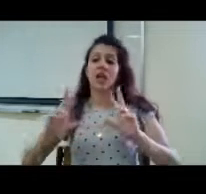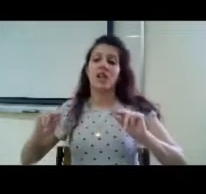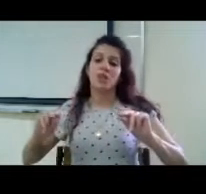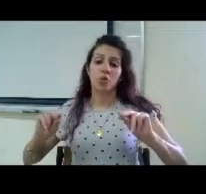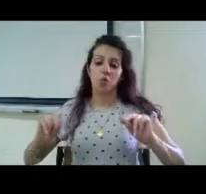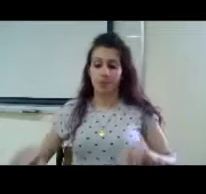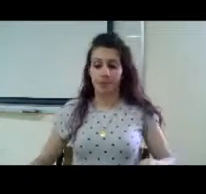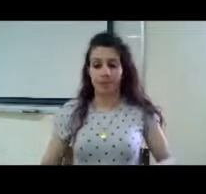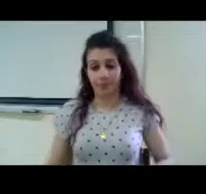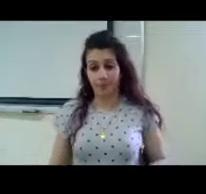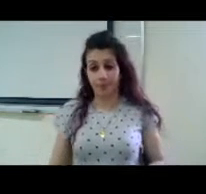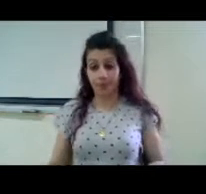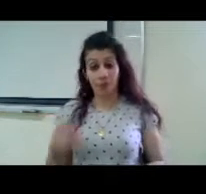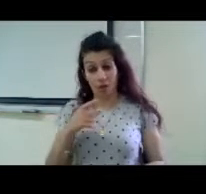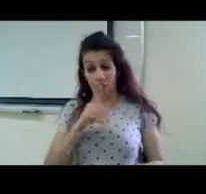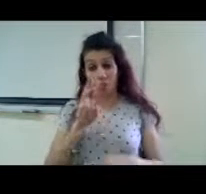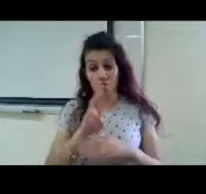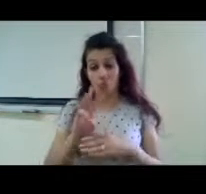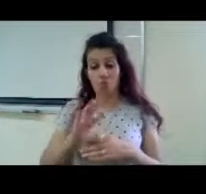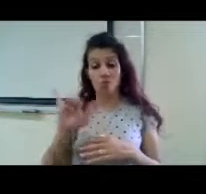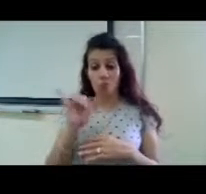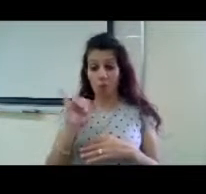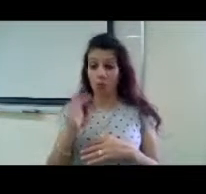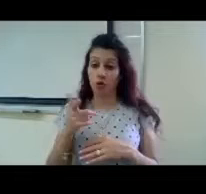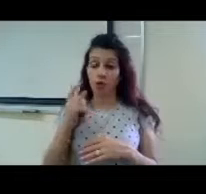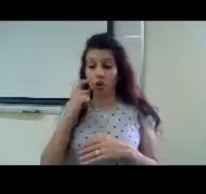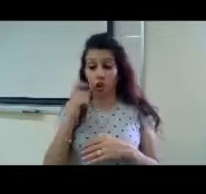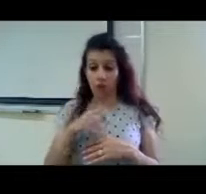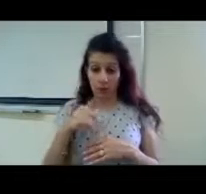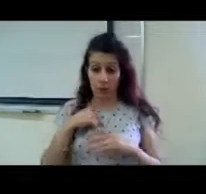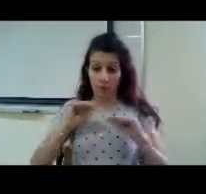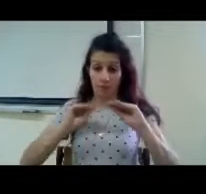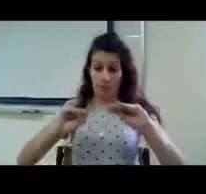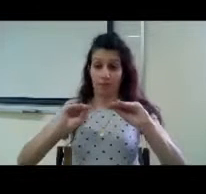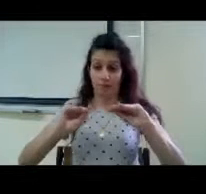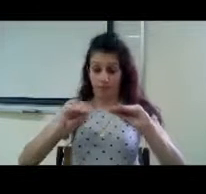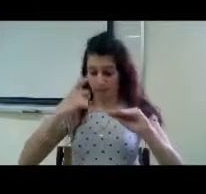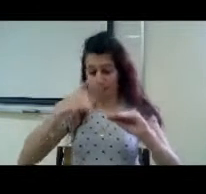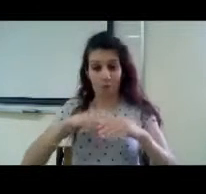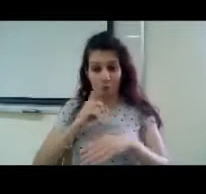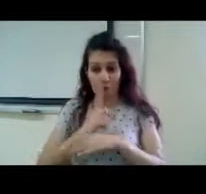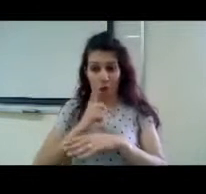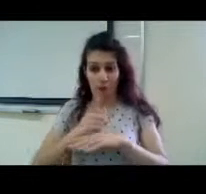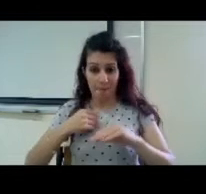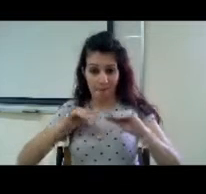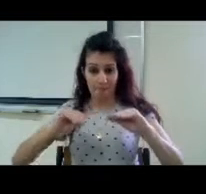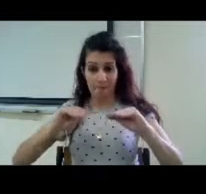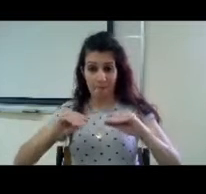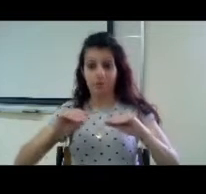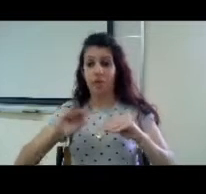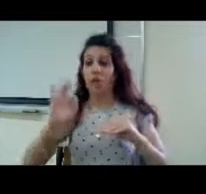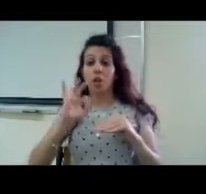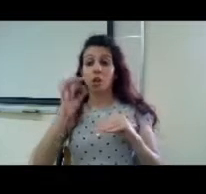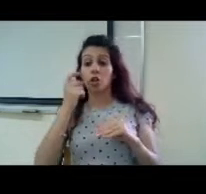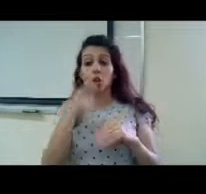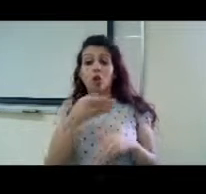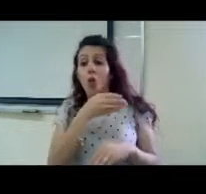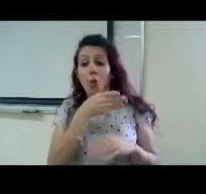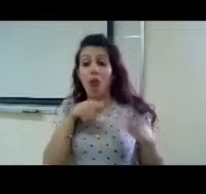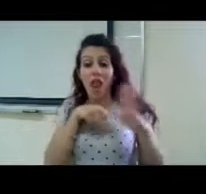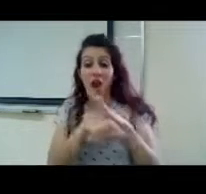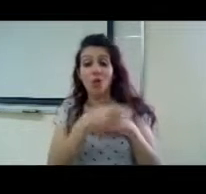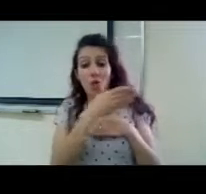curricula at all yet rather supporting whatever was taught at schools noting